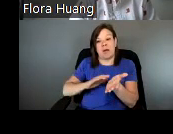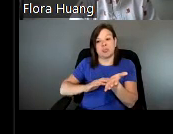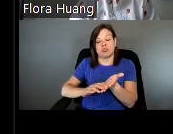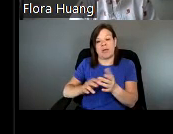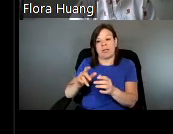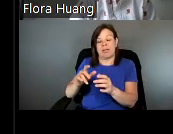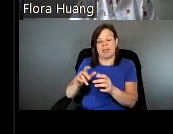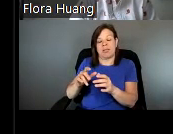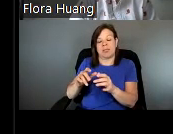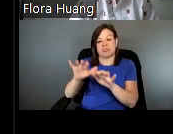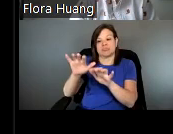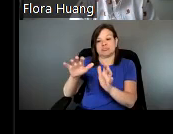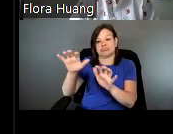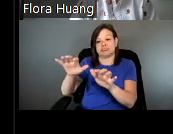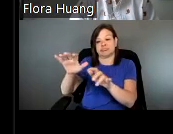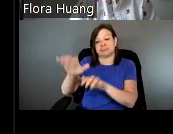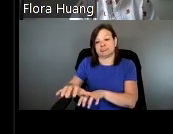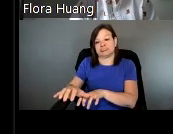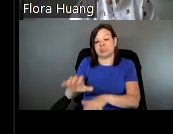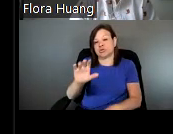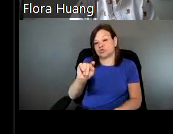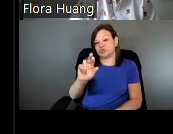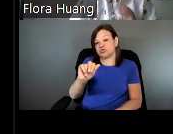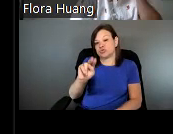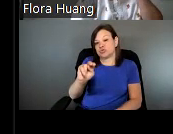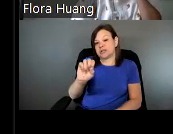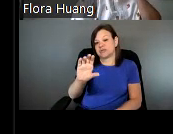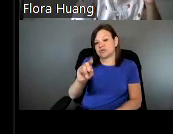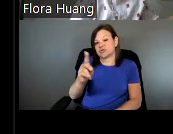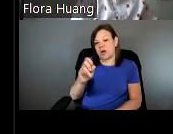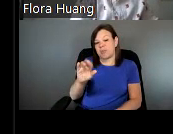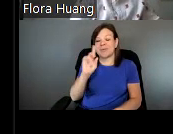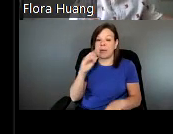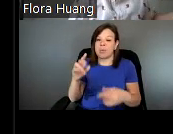Using a certified braille transcriber will ensure the accurate translation of your document.